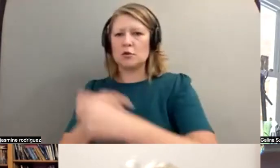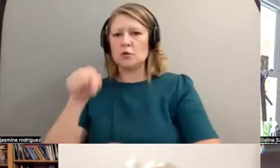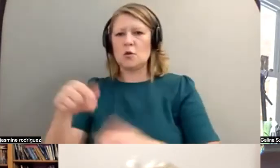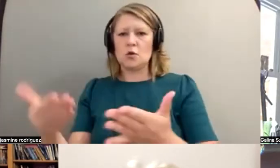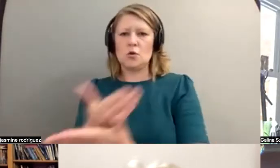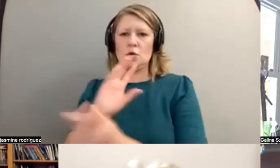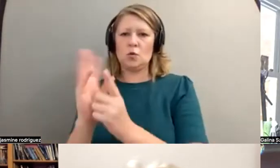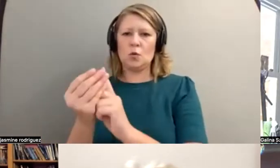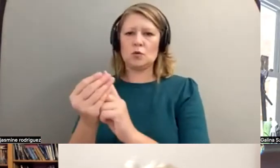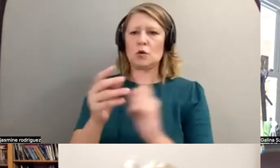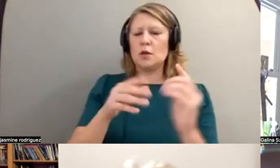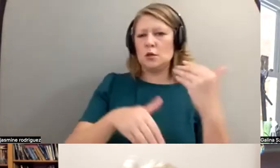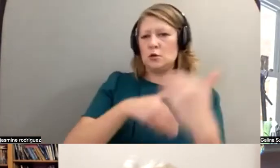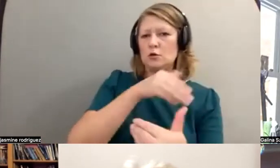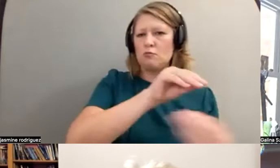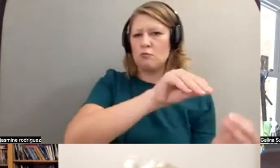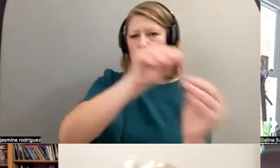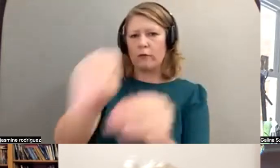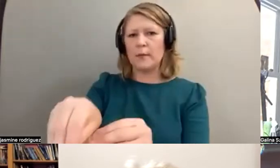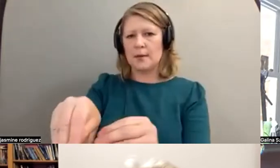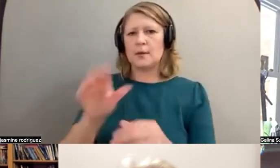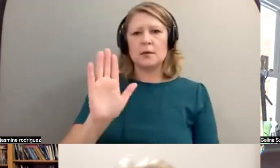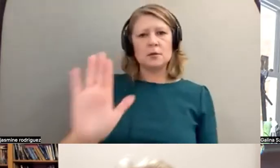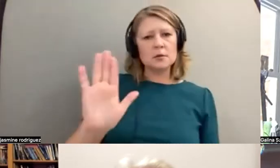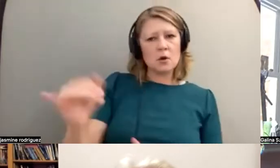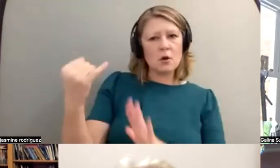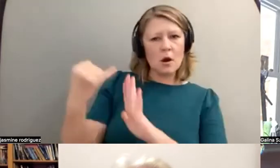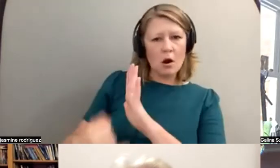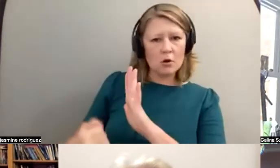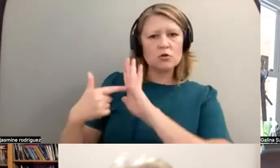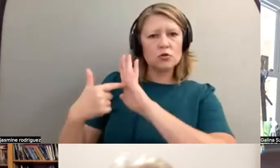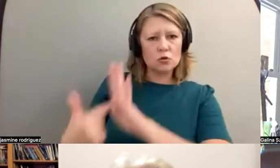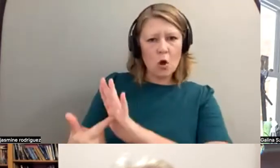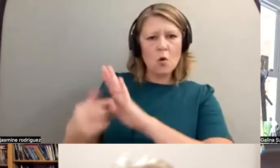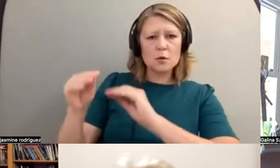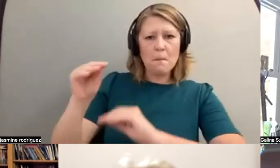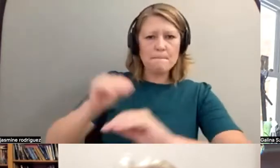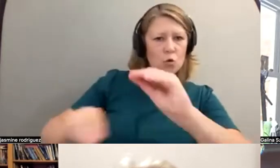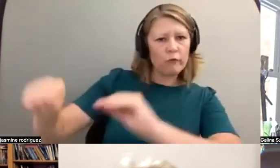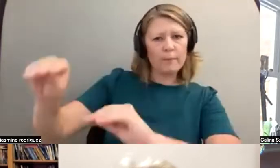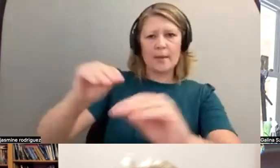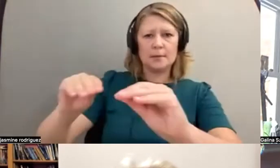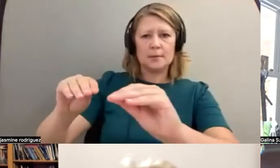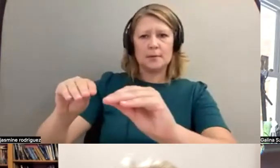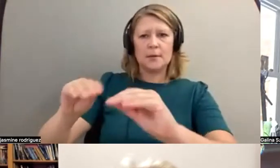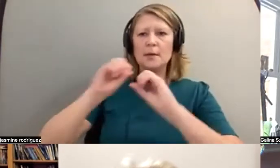pieces have incredible amounts of movement and beauty. There's nothing stagnant about them at all